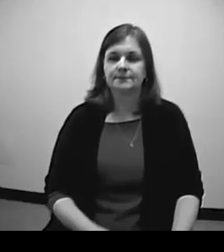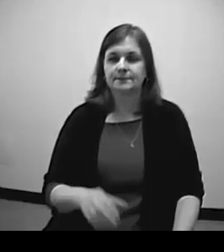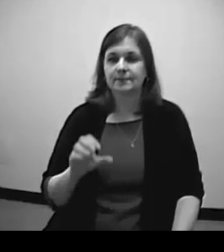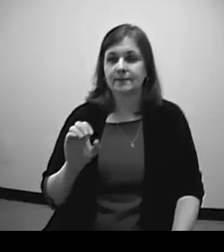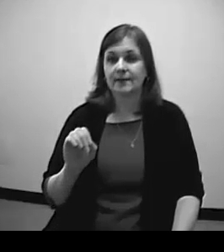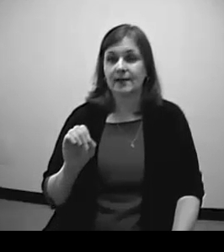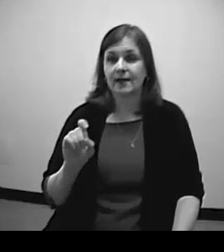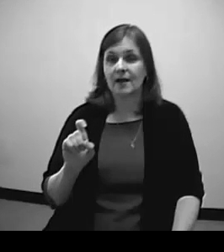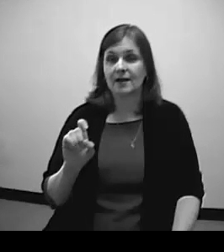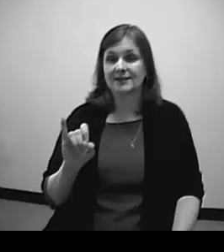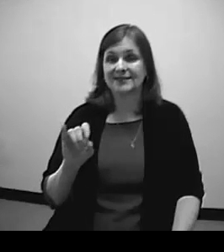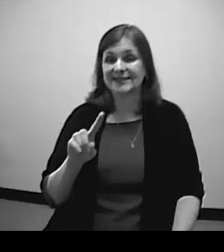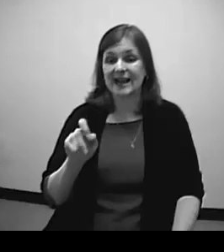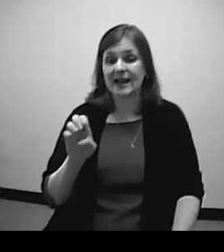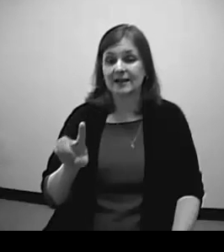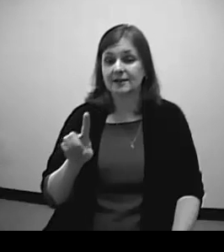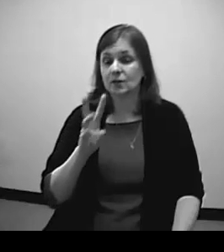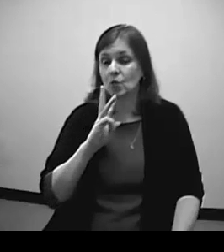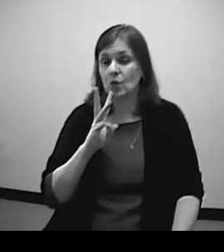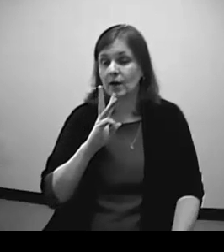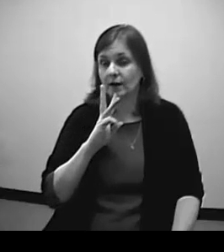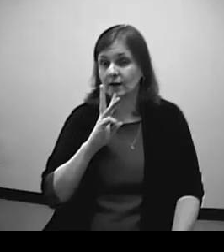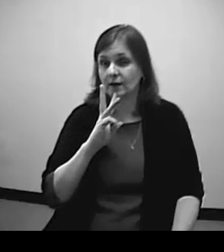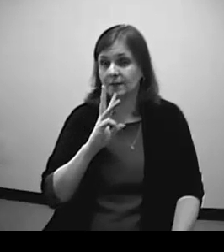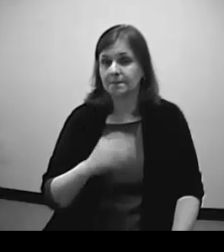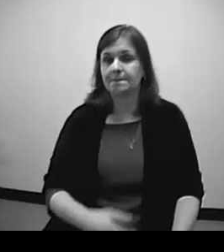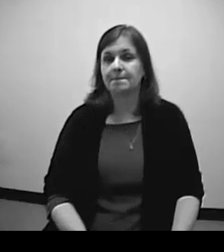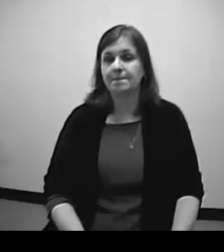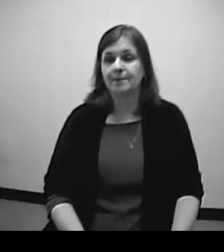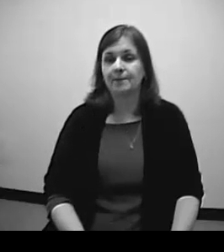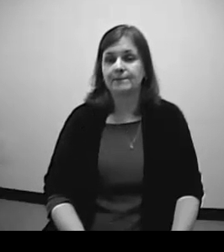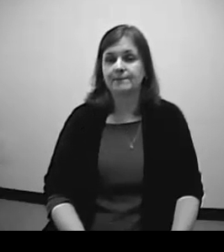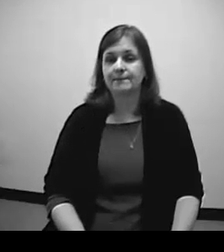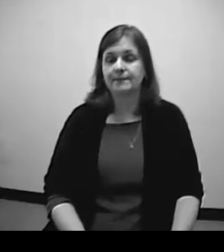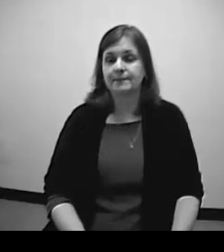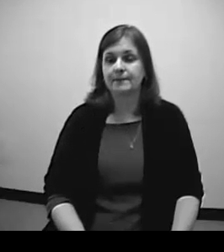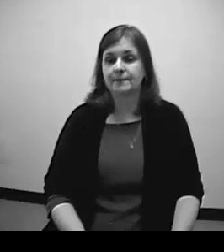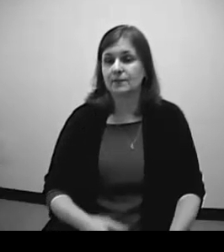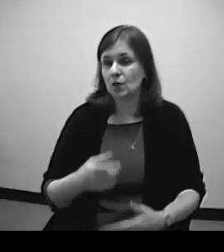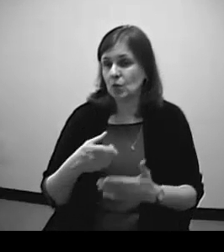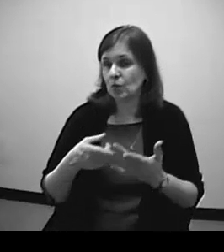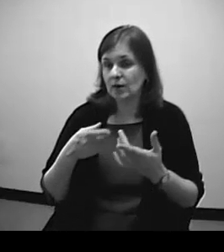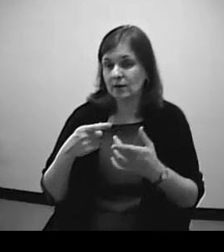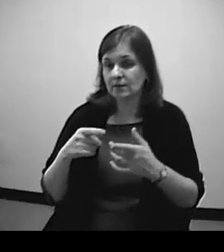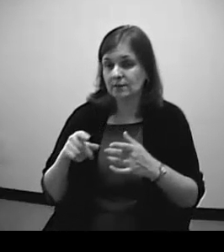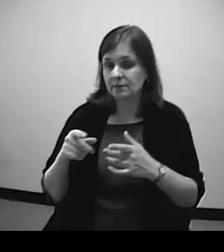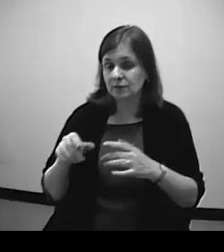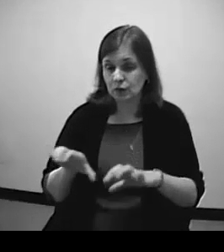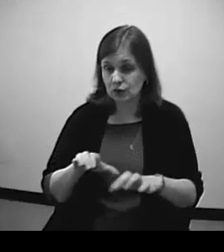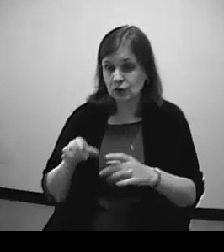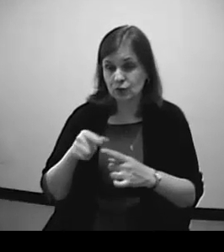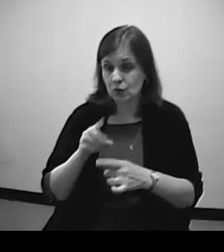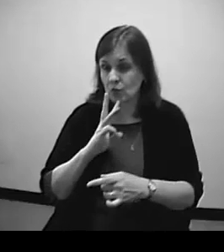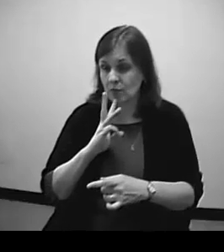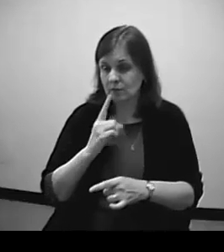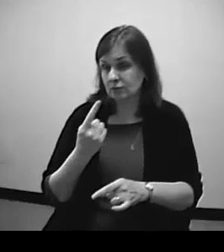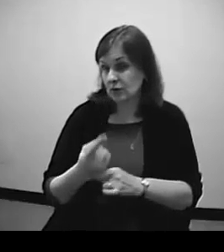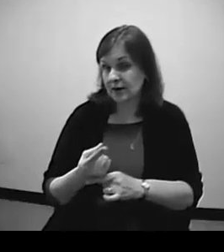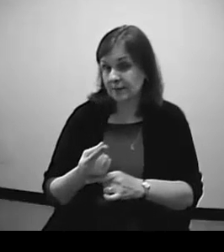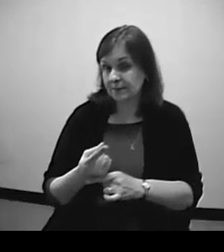if we oxidized water what have we done to it